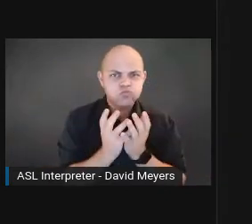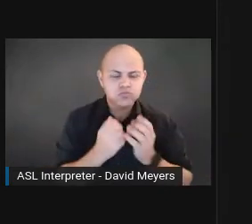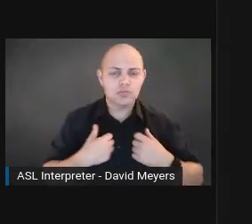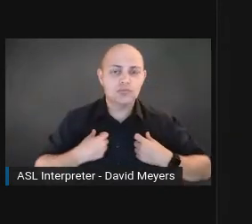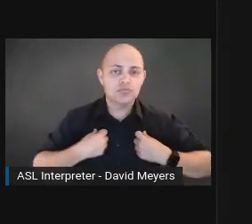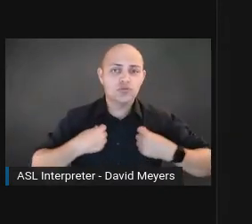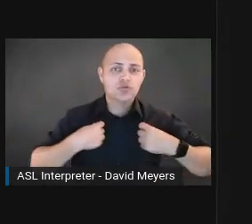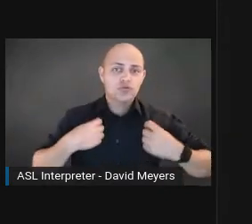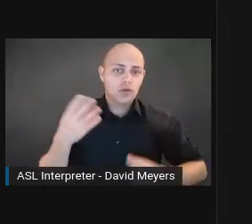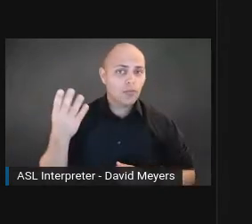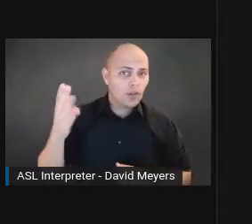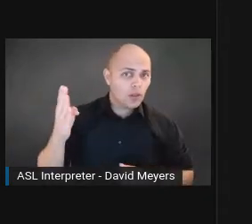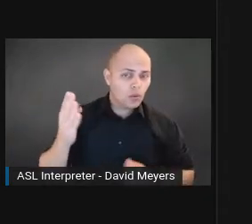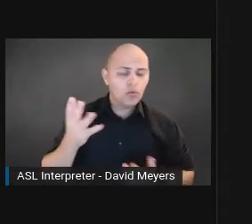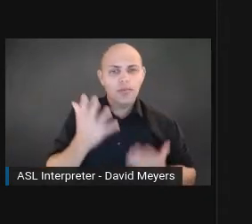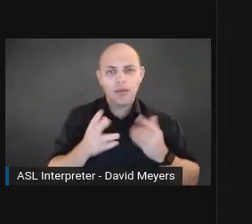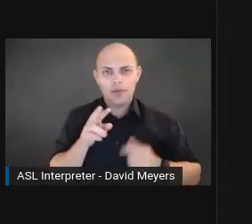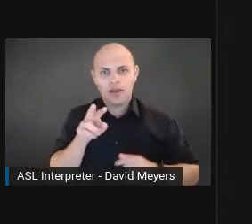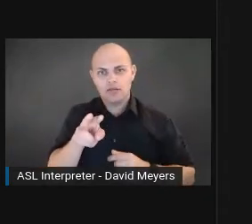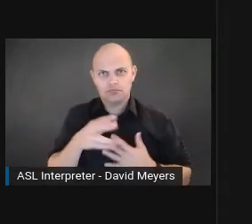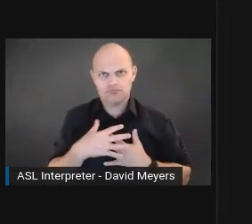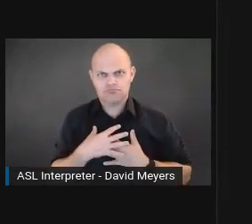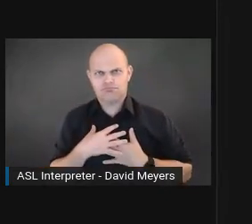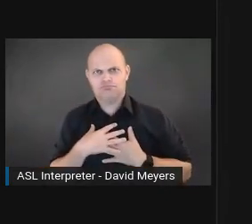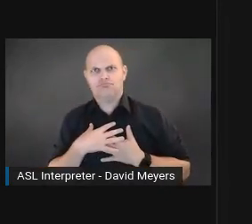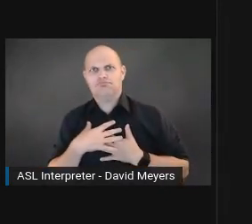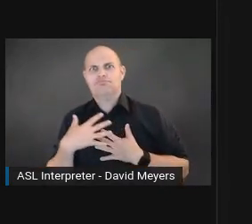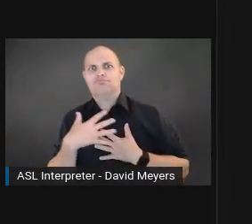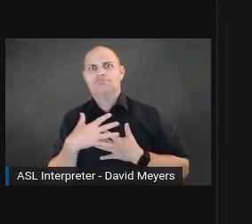I may look kind of scary, but I promise I'm really nice.